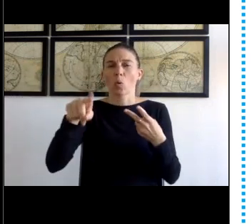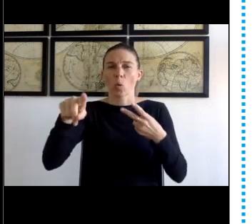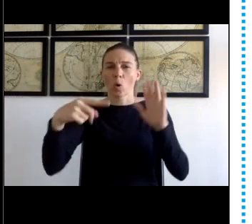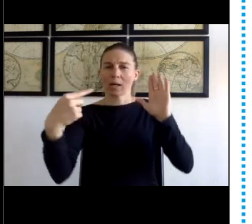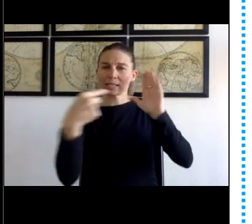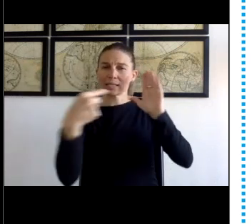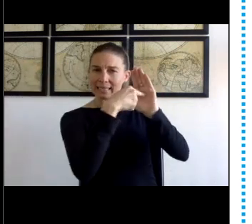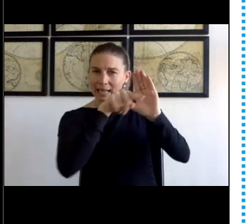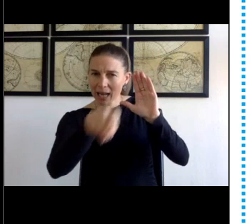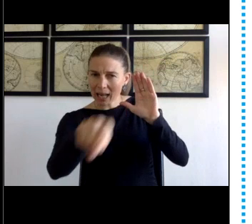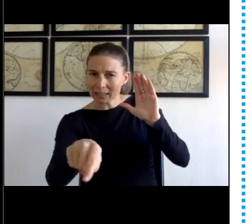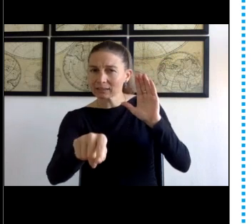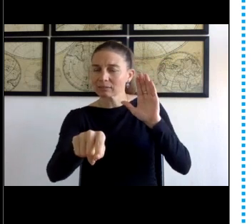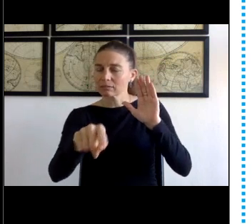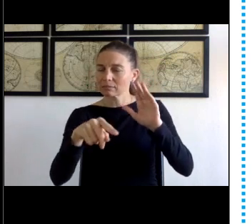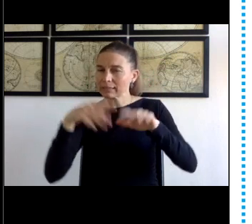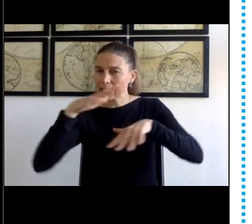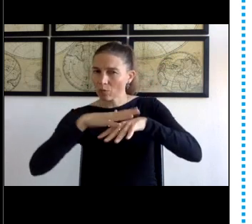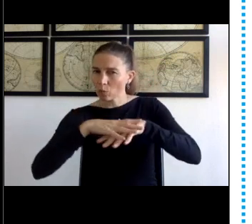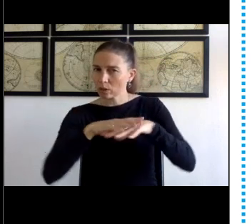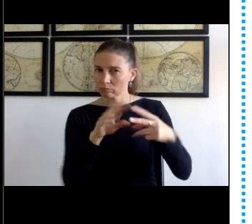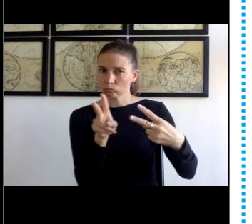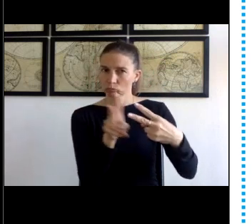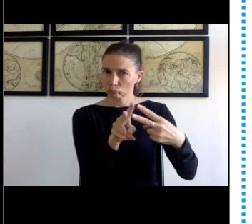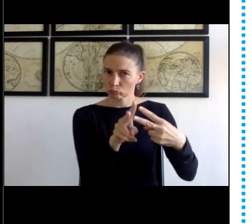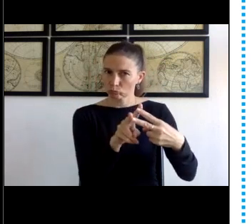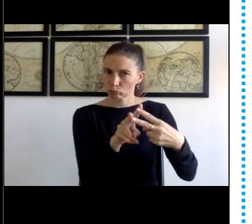And they address very high capacity networks or 5G